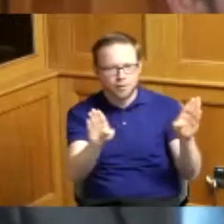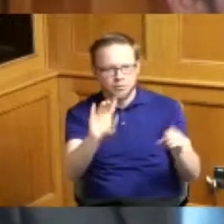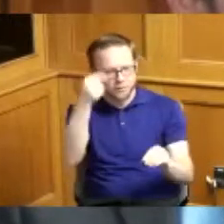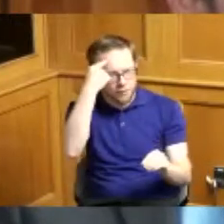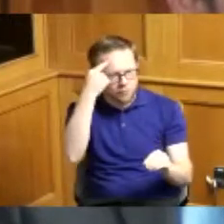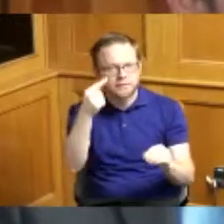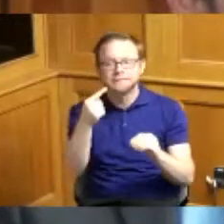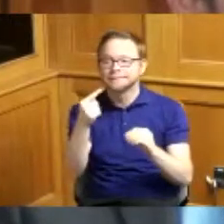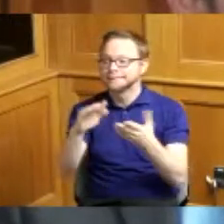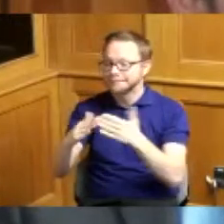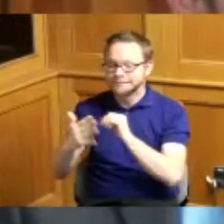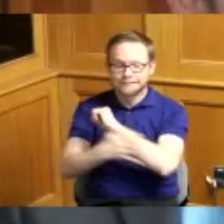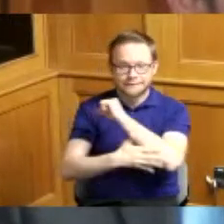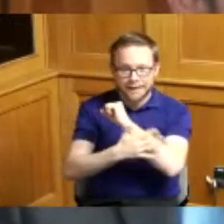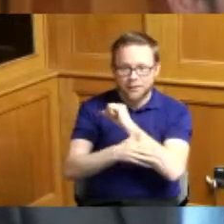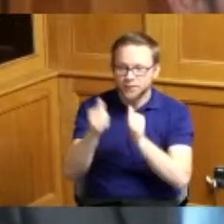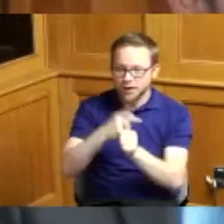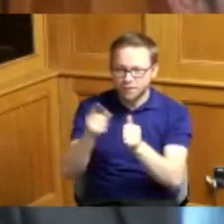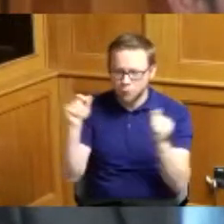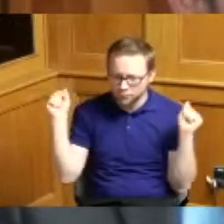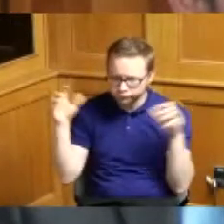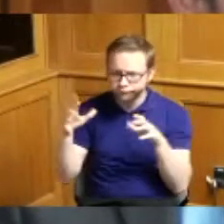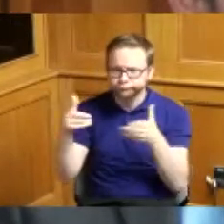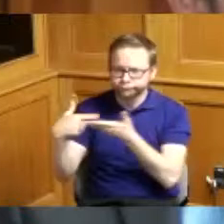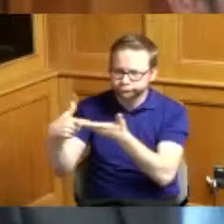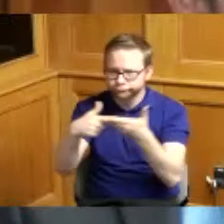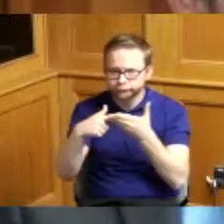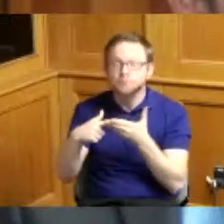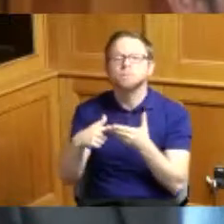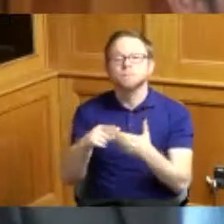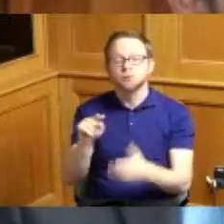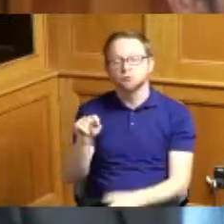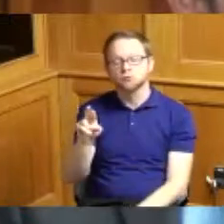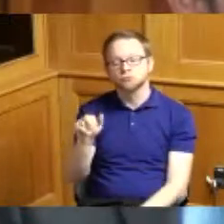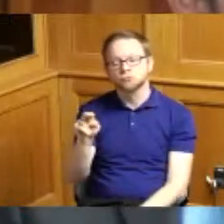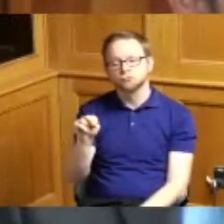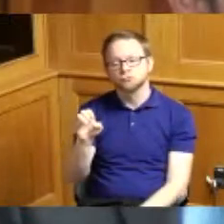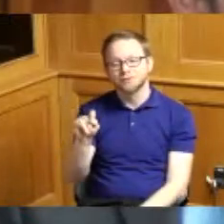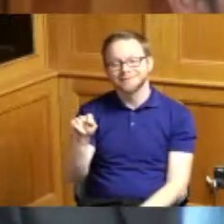and the county to make that a reality I think of the transit levy that will allow for uh increased